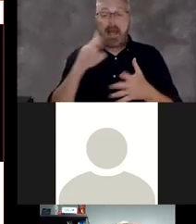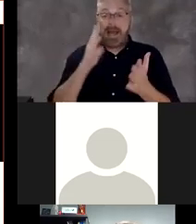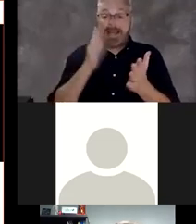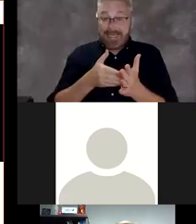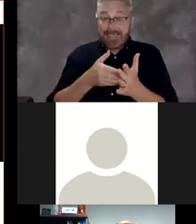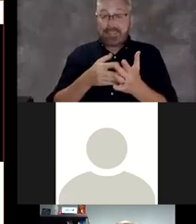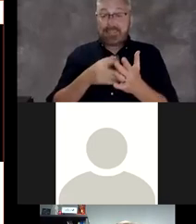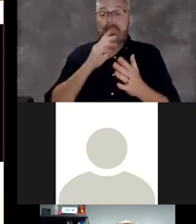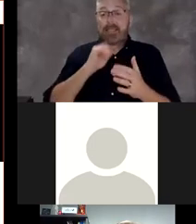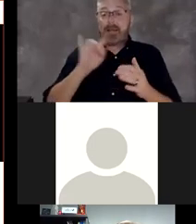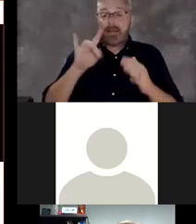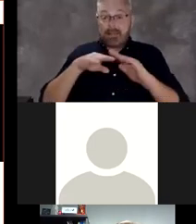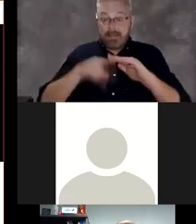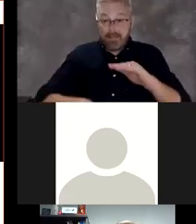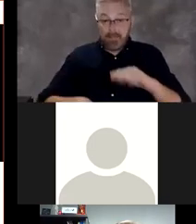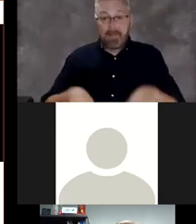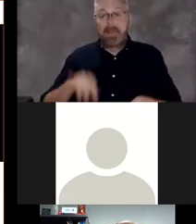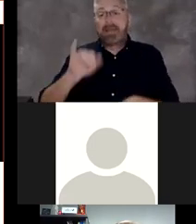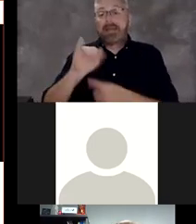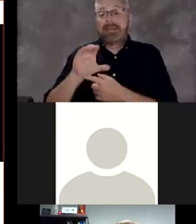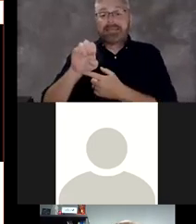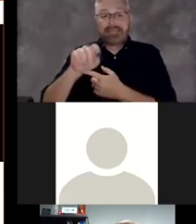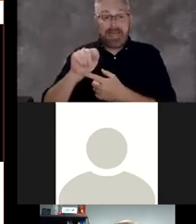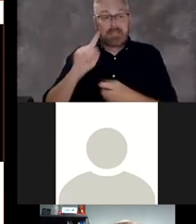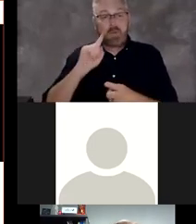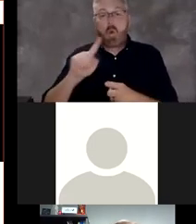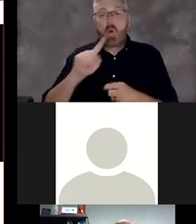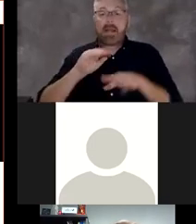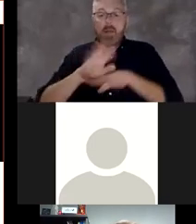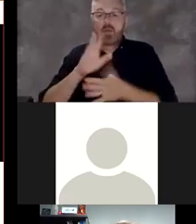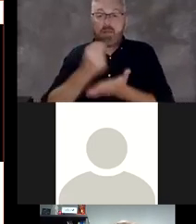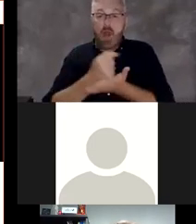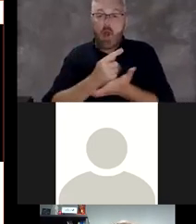INCEST, SEXUAL EXPLOITATION BY A COUNSELOR OR THERAPIST, SCHOOL